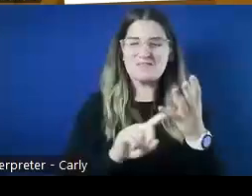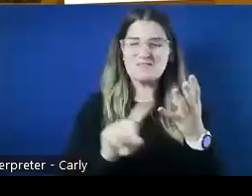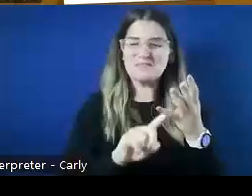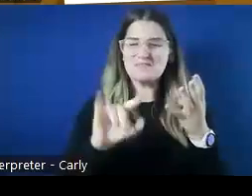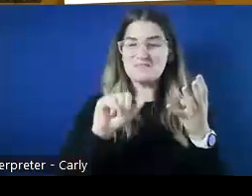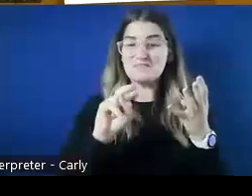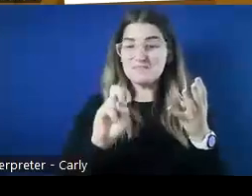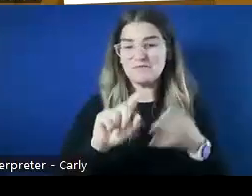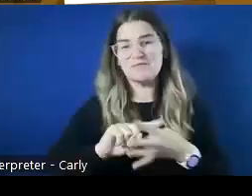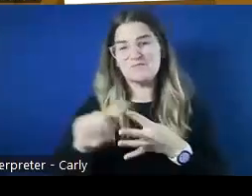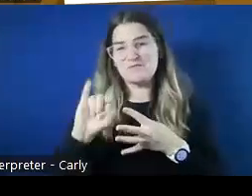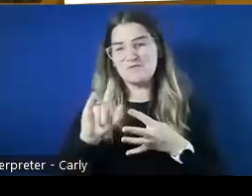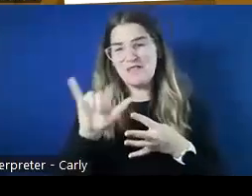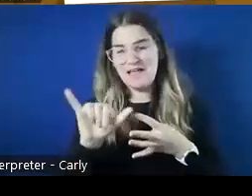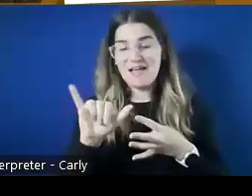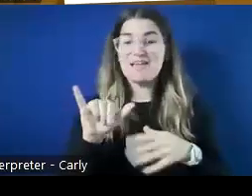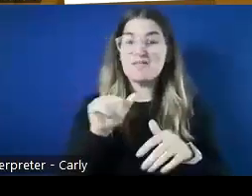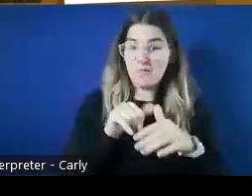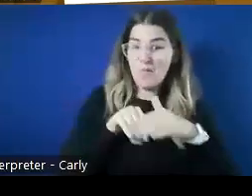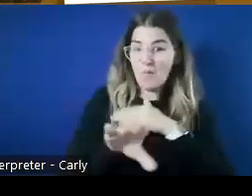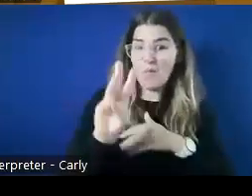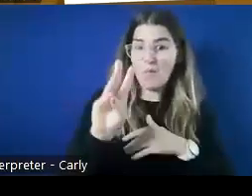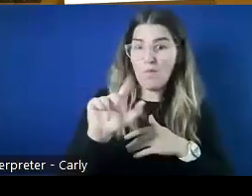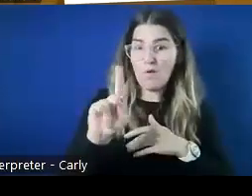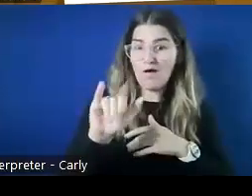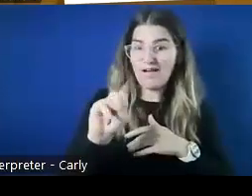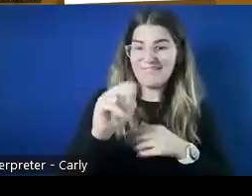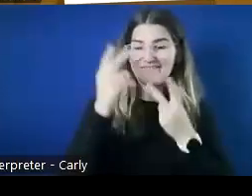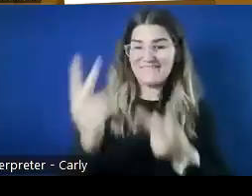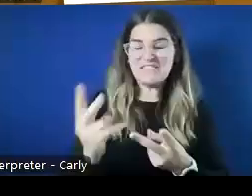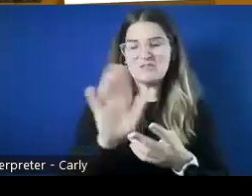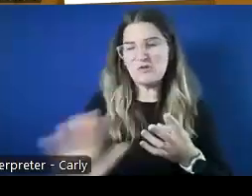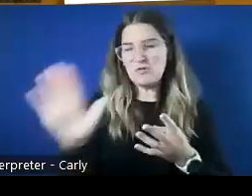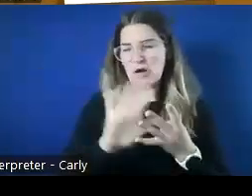visits in mid July and as I mentioned earlier we've already seen some significant impacts on